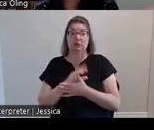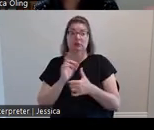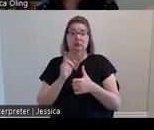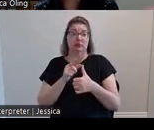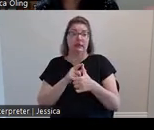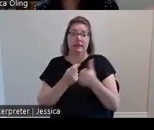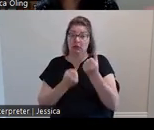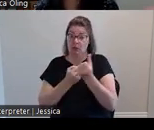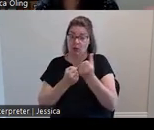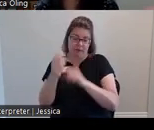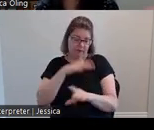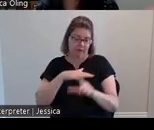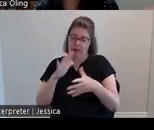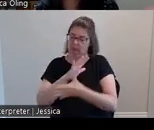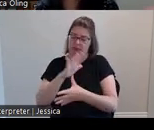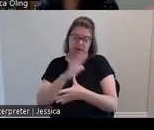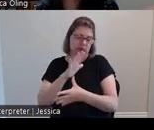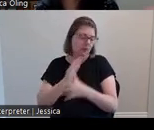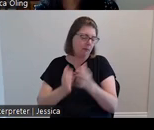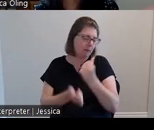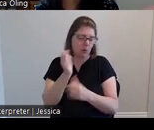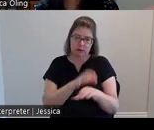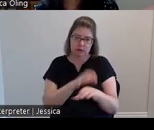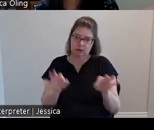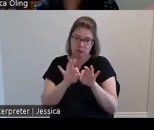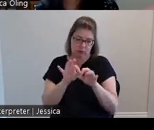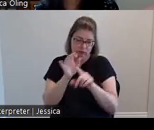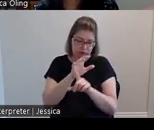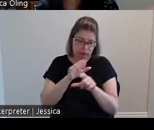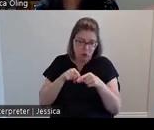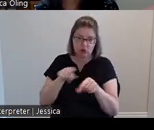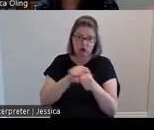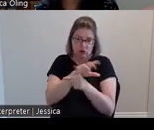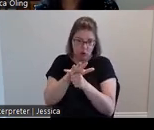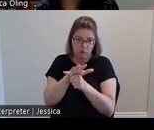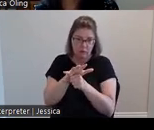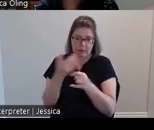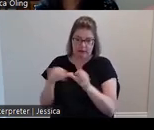That was the most important thing throughout the pandemic, but that persists, that people still need that.